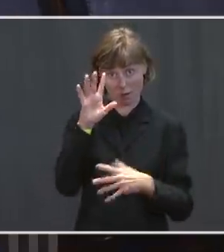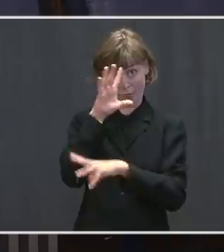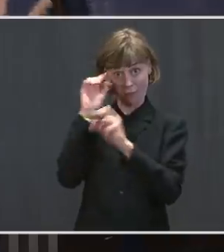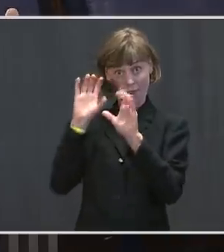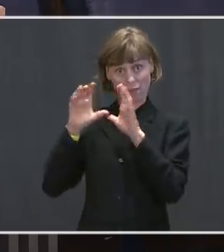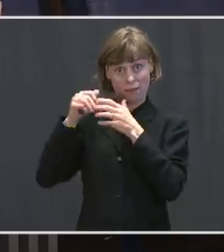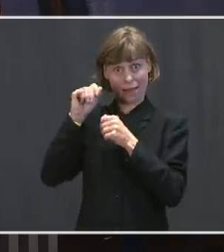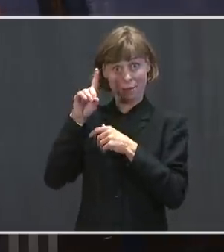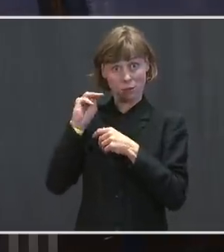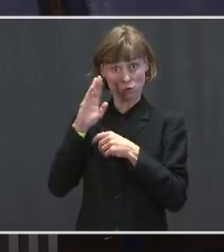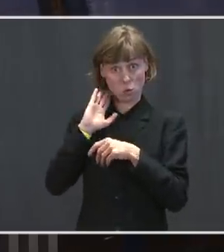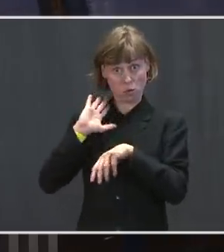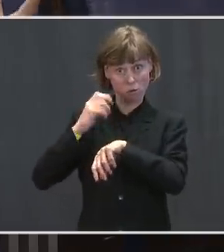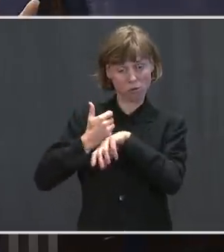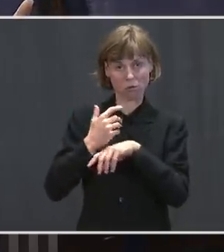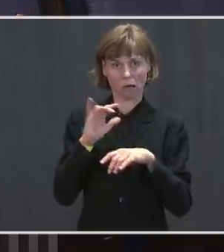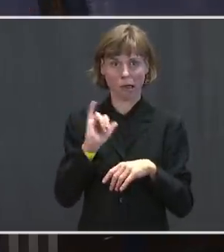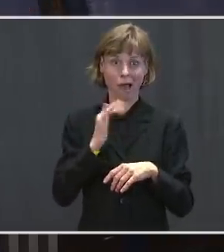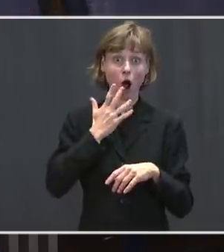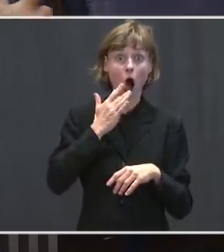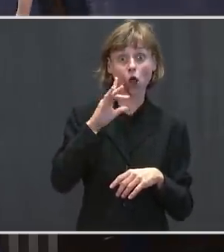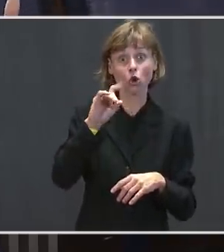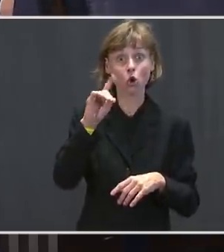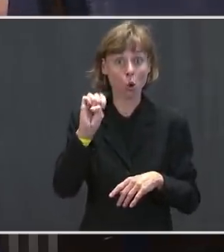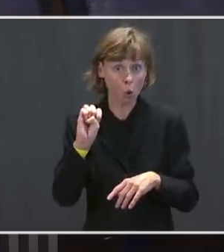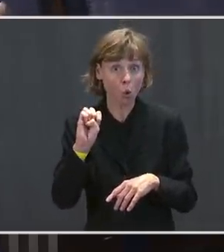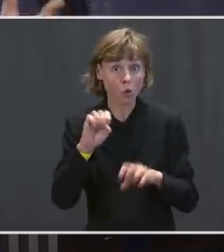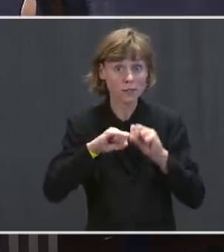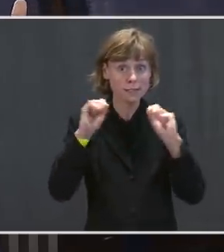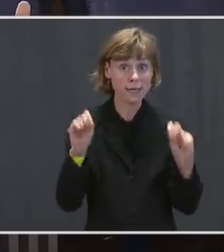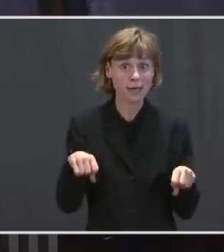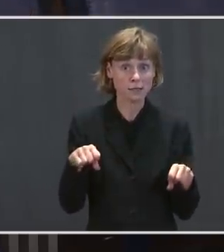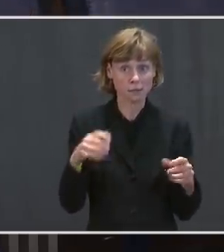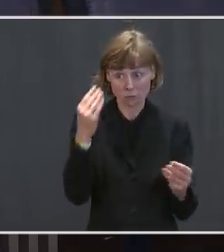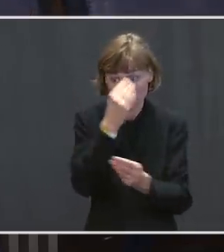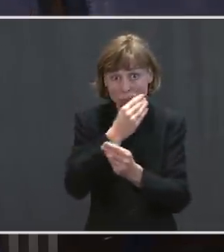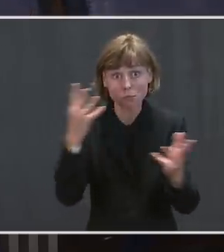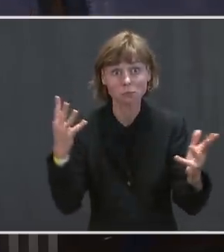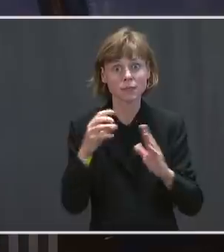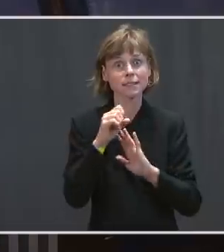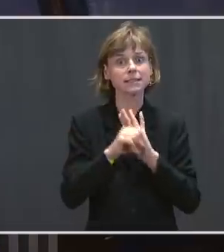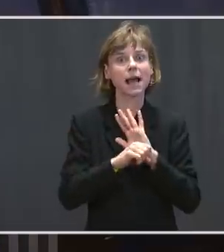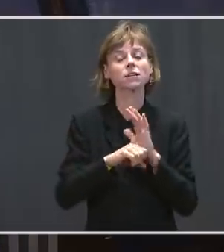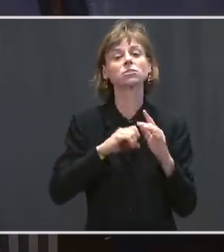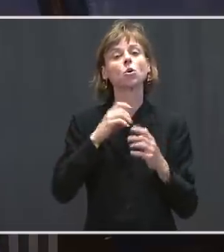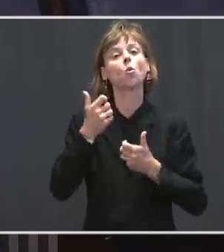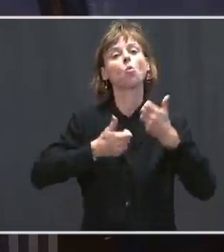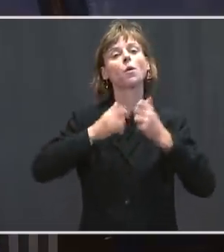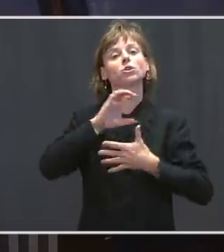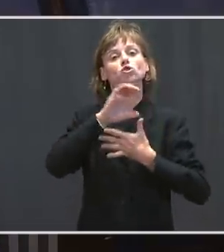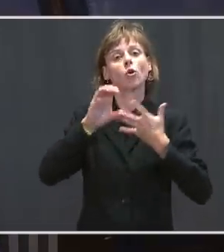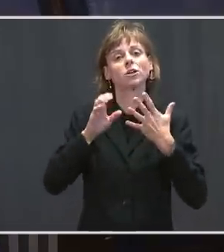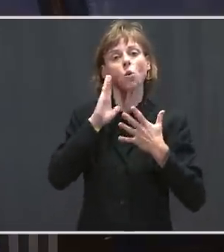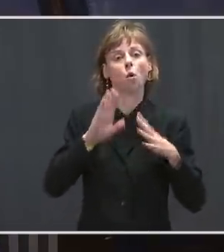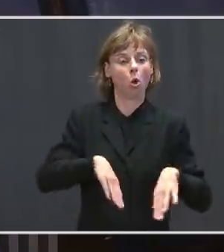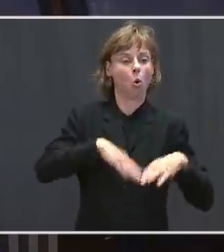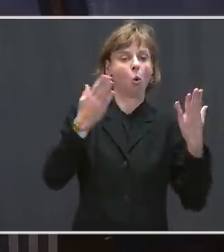Some kind of color-coded system to tell States when, by which criteria they should reopen or shut down? Is that something you guys are considering